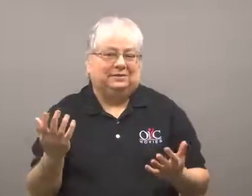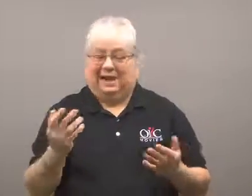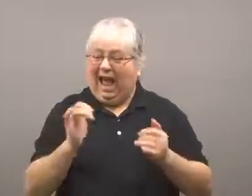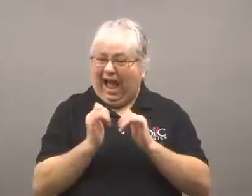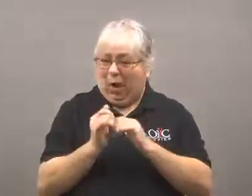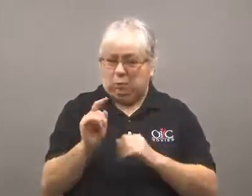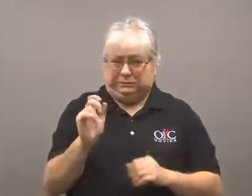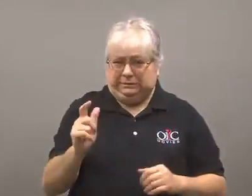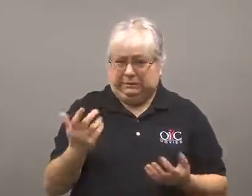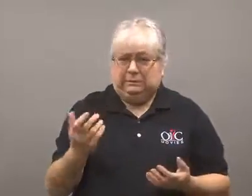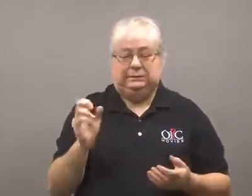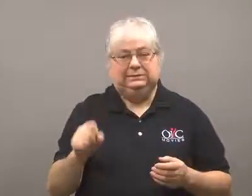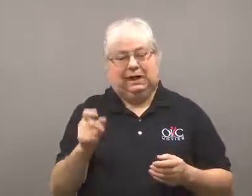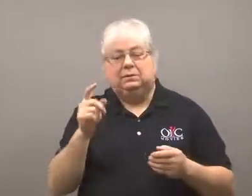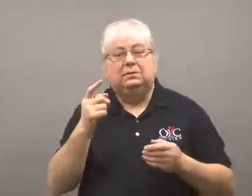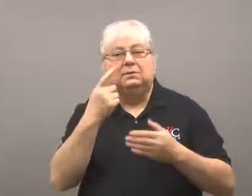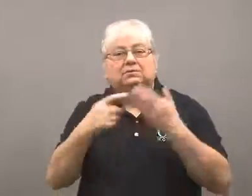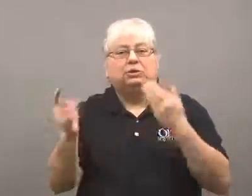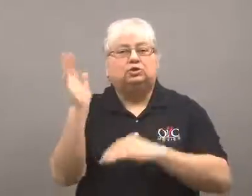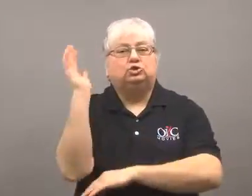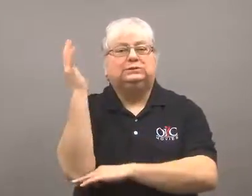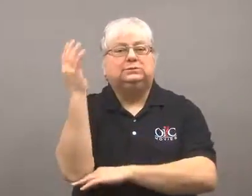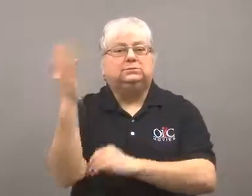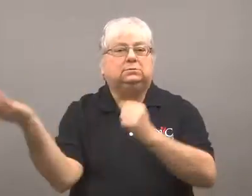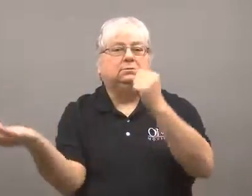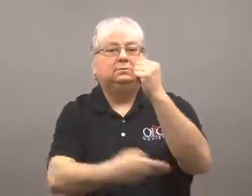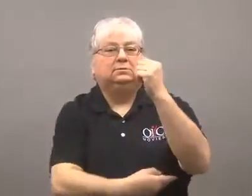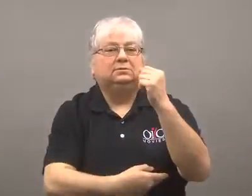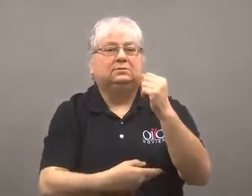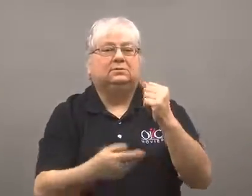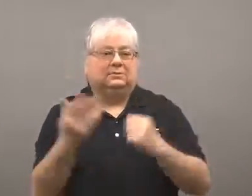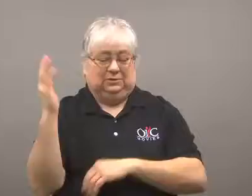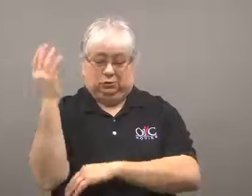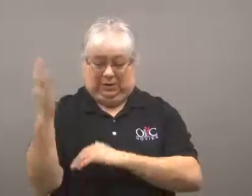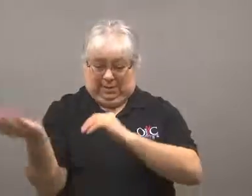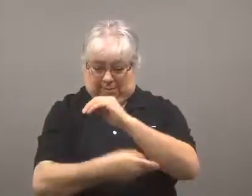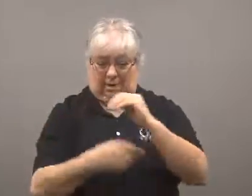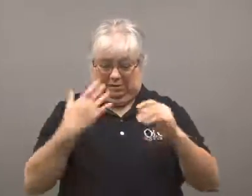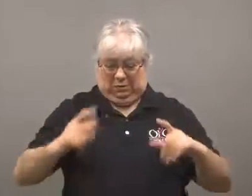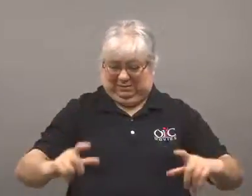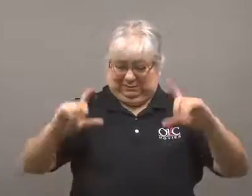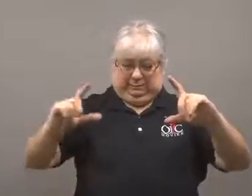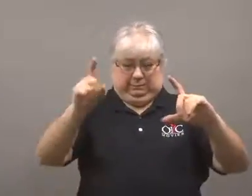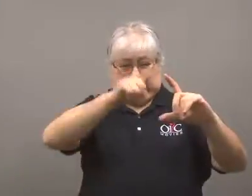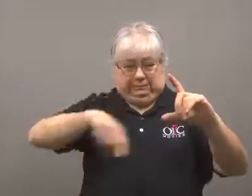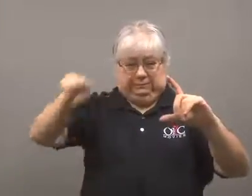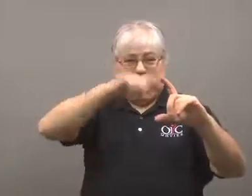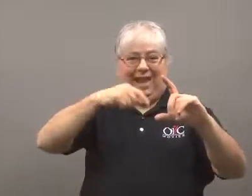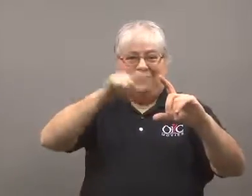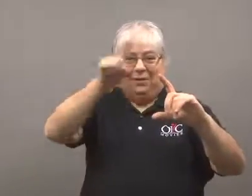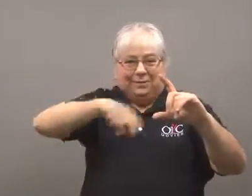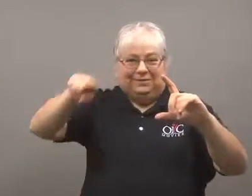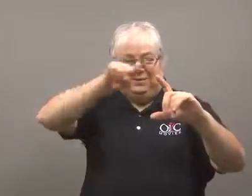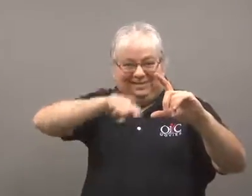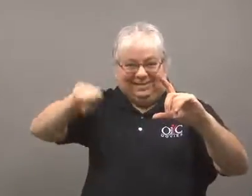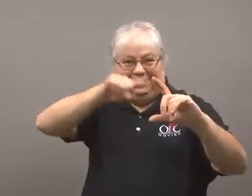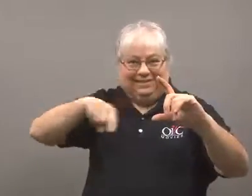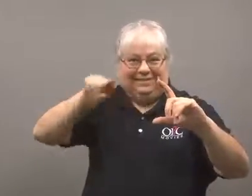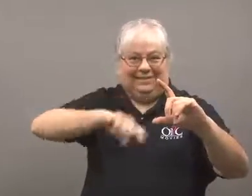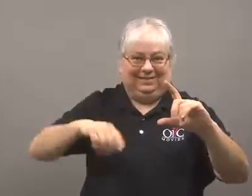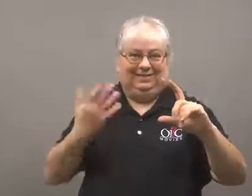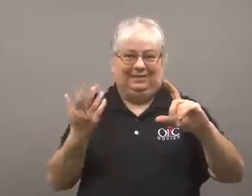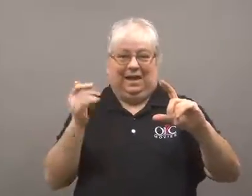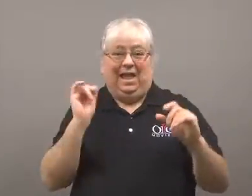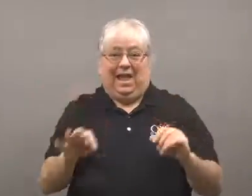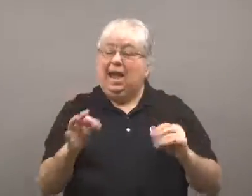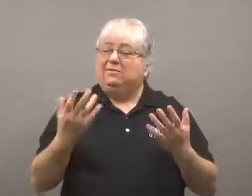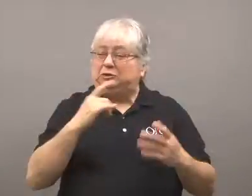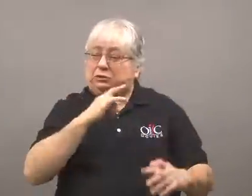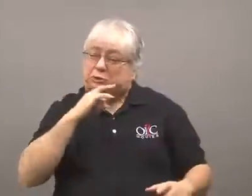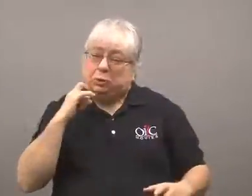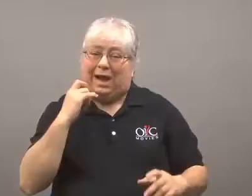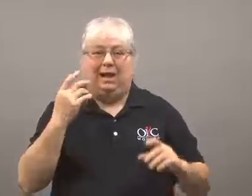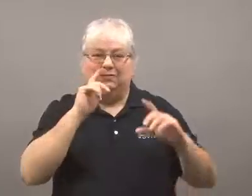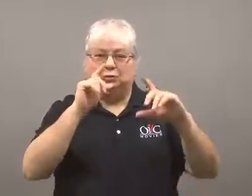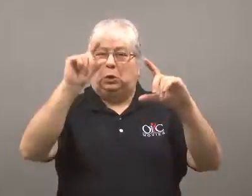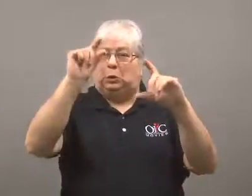They could tell by looking at tree rings.